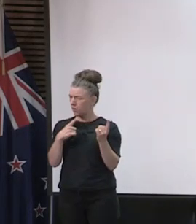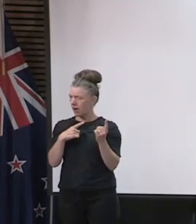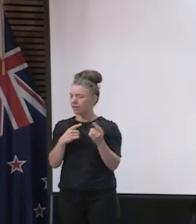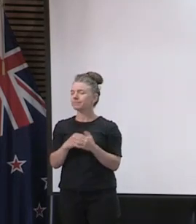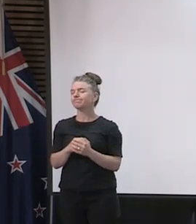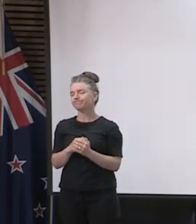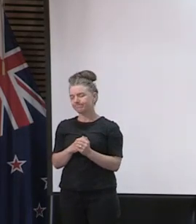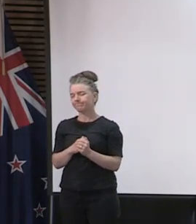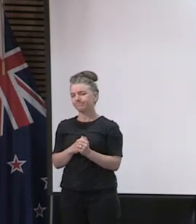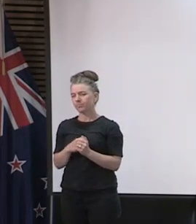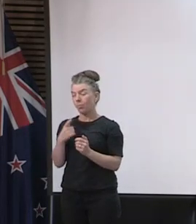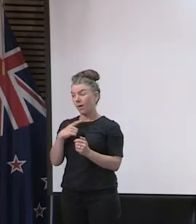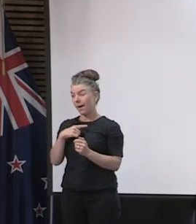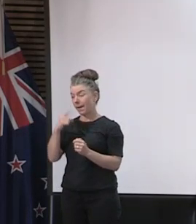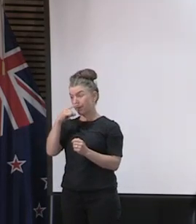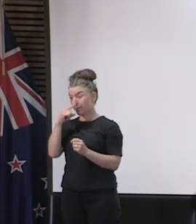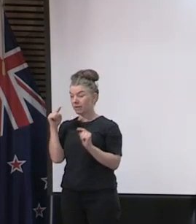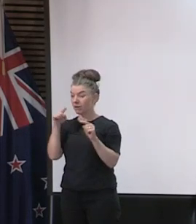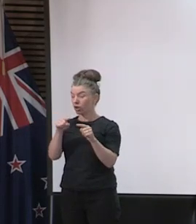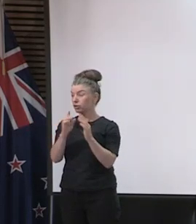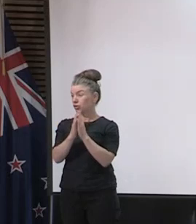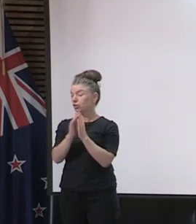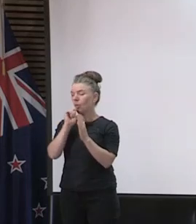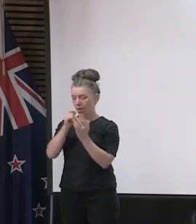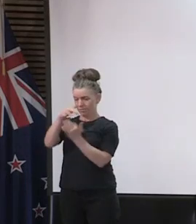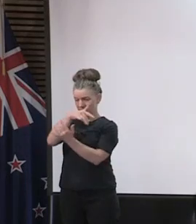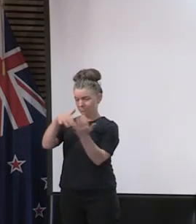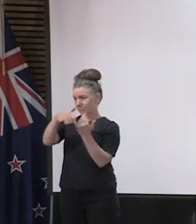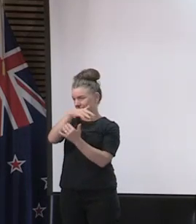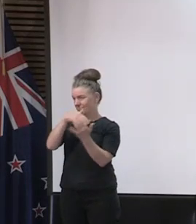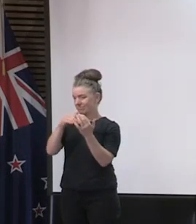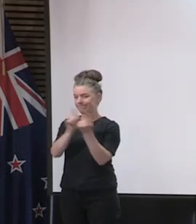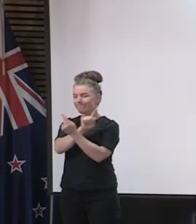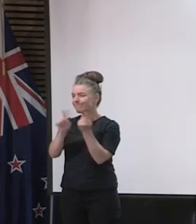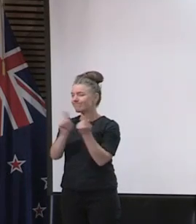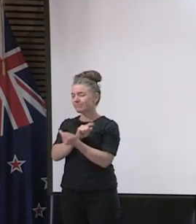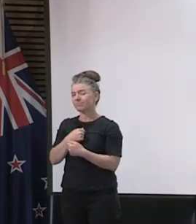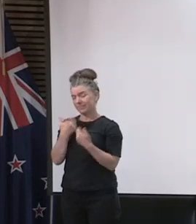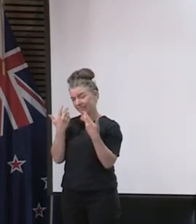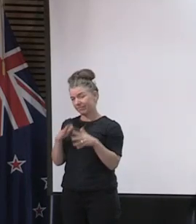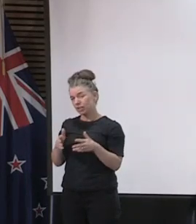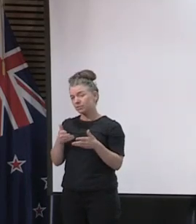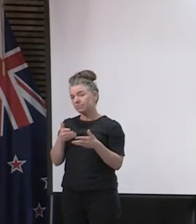Again, there is those definitions around socialising and